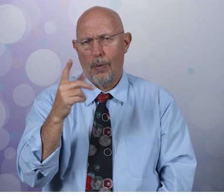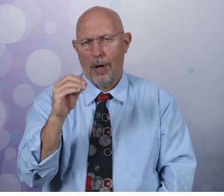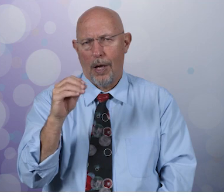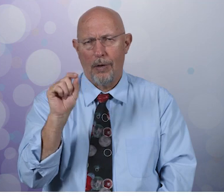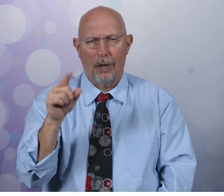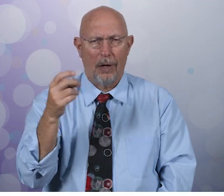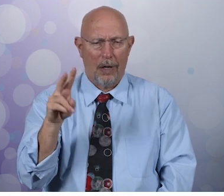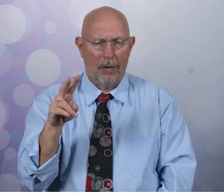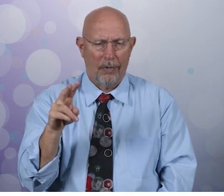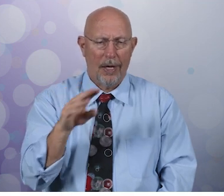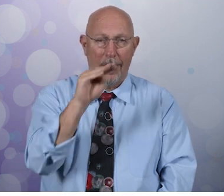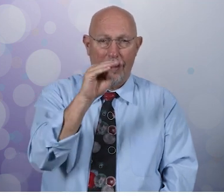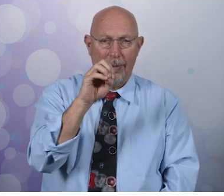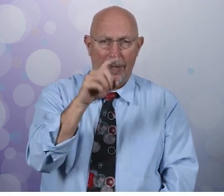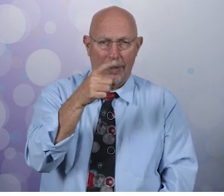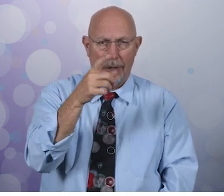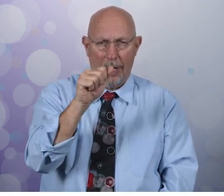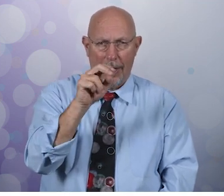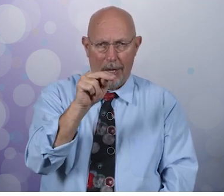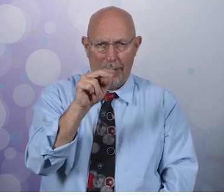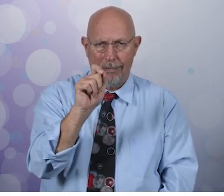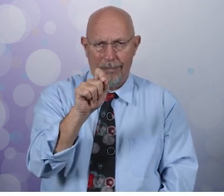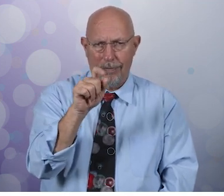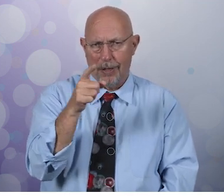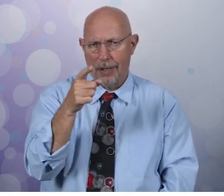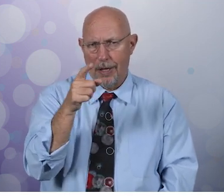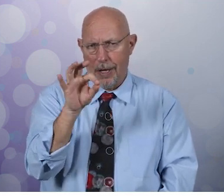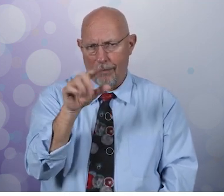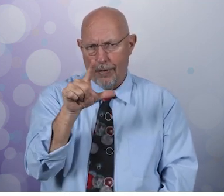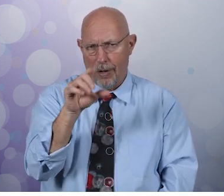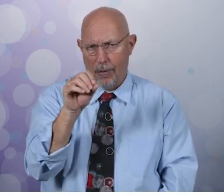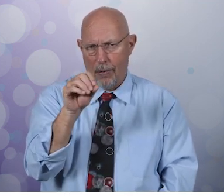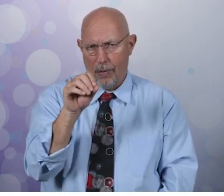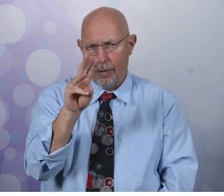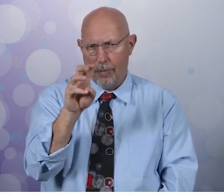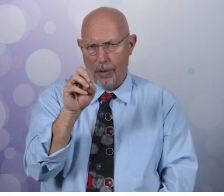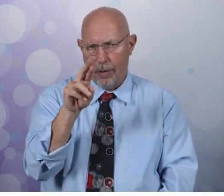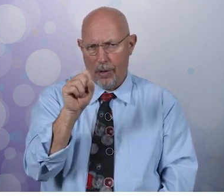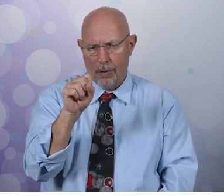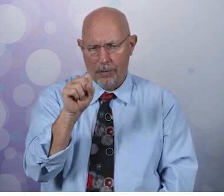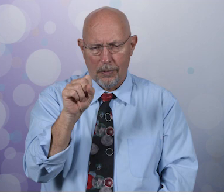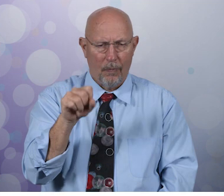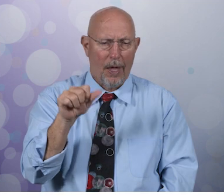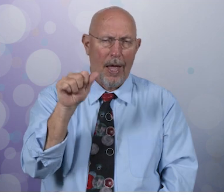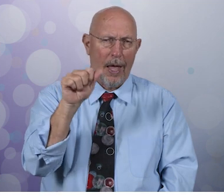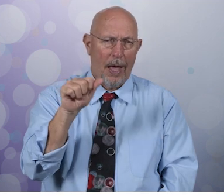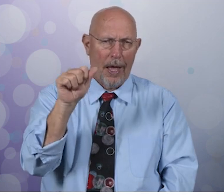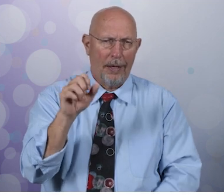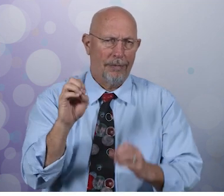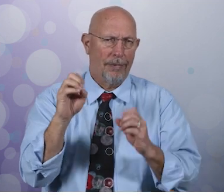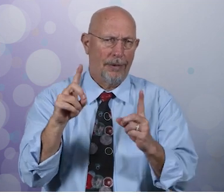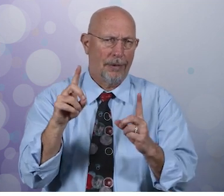That's M-E-G-A-N dot F-L-O-W-E-R-S @education.ohio.gov.